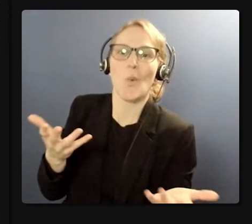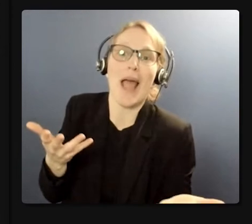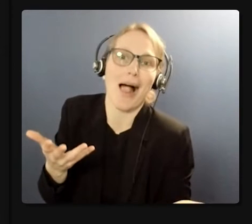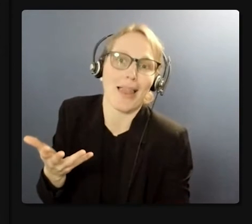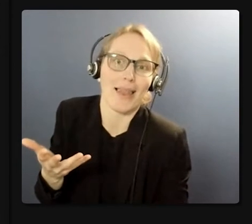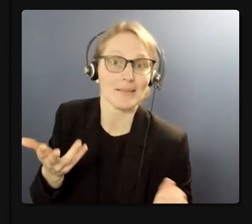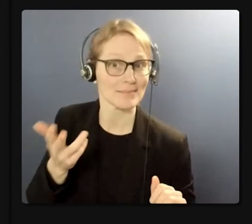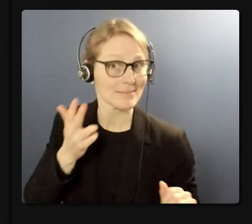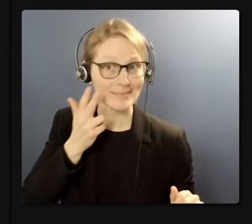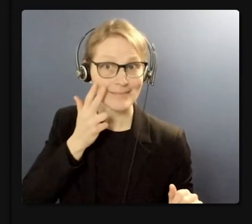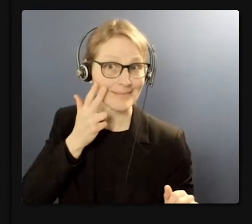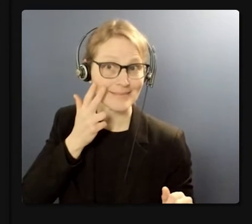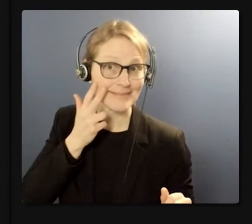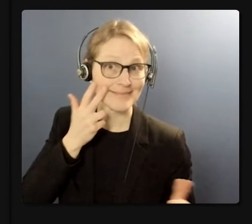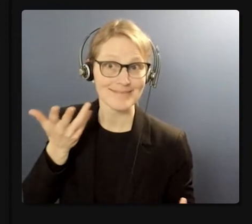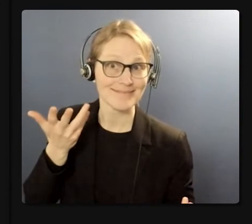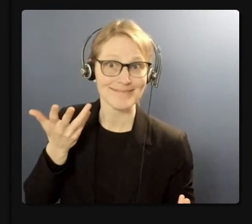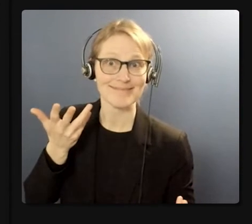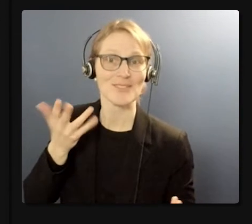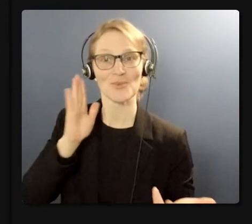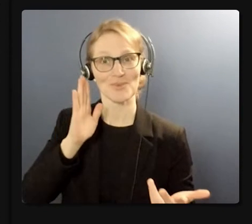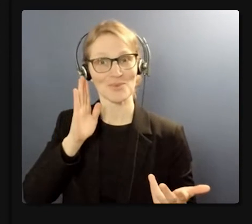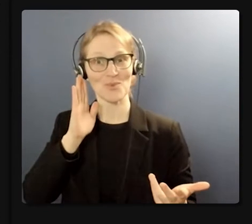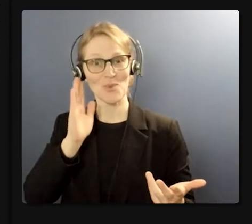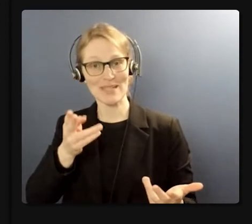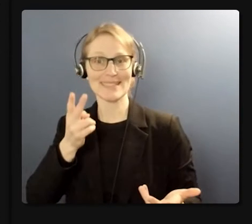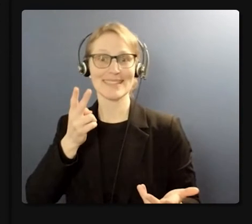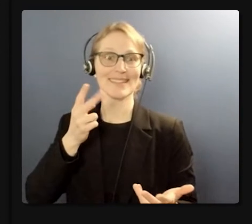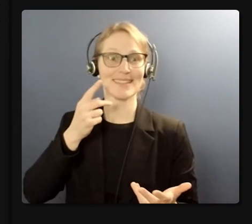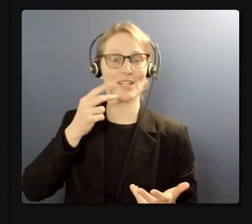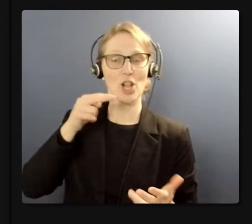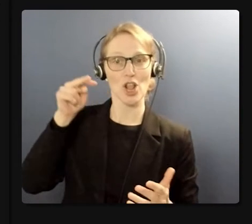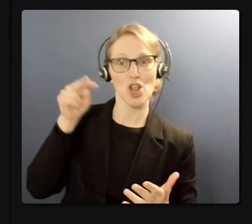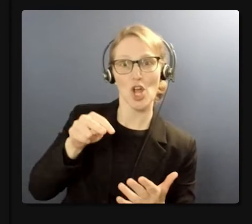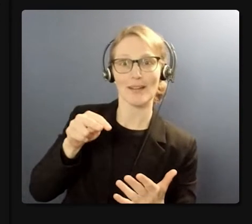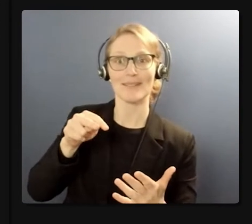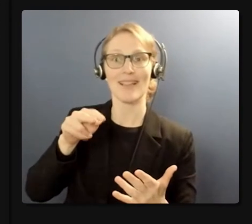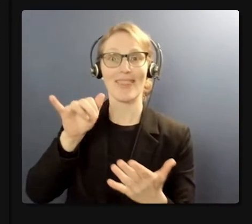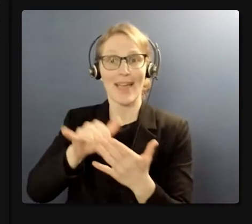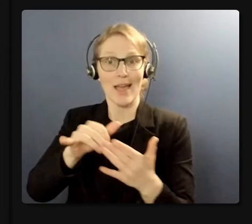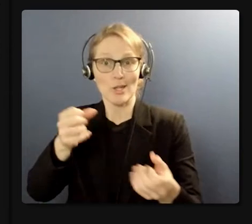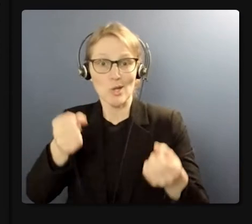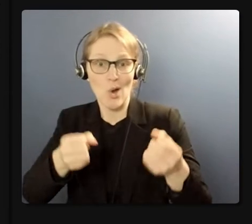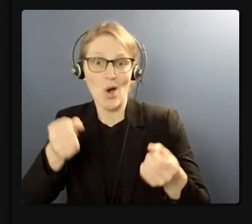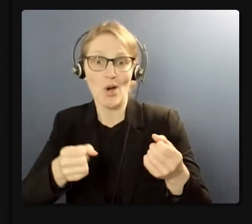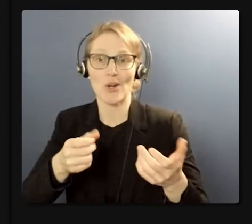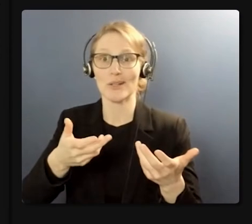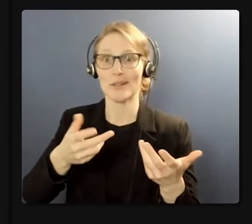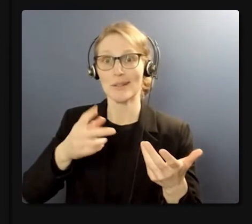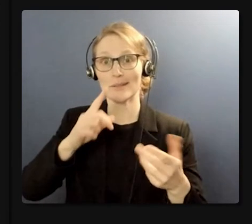Well, let's have a look at what actually this car is.